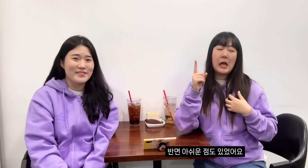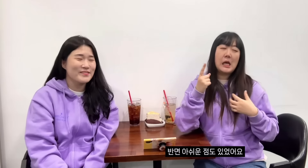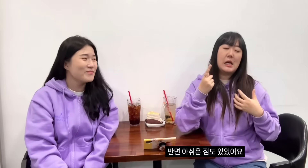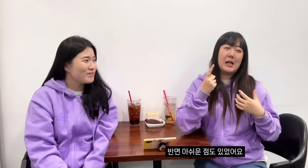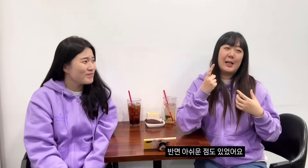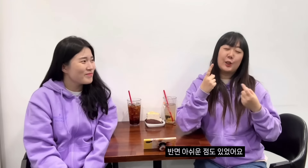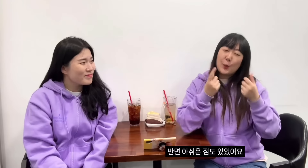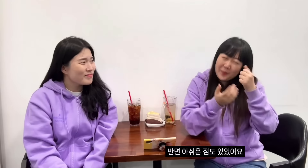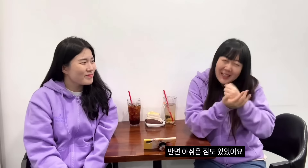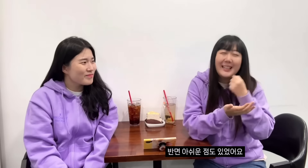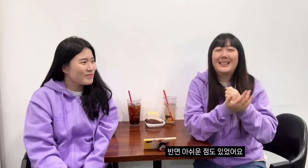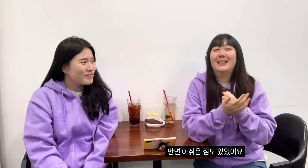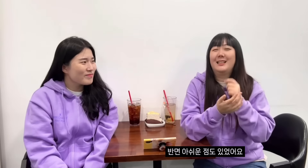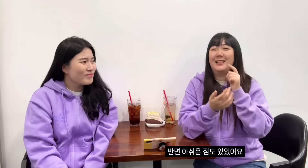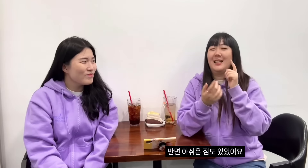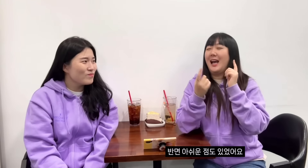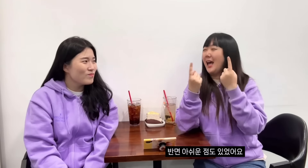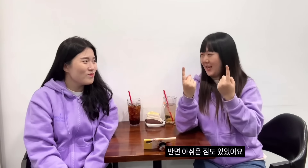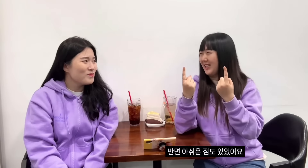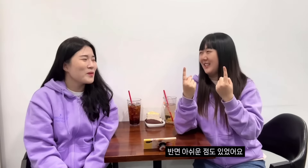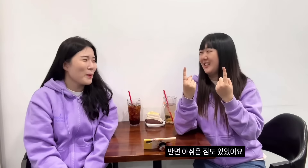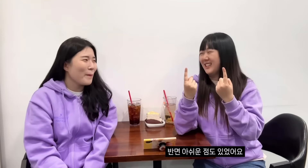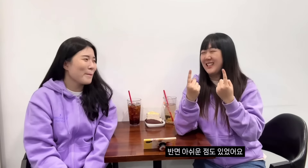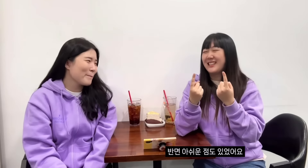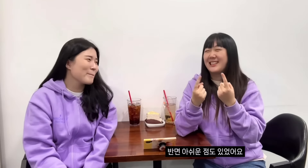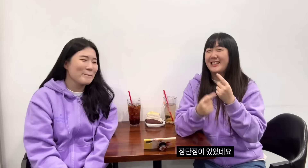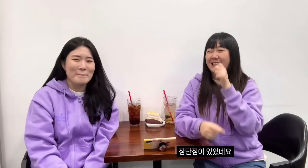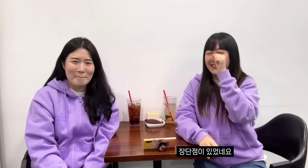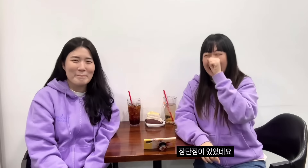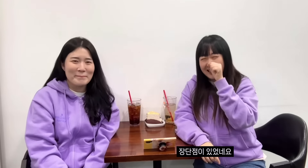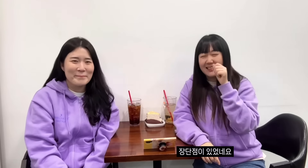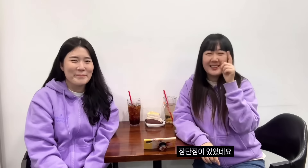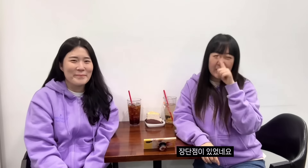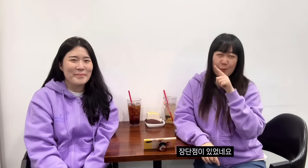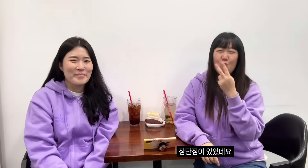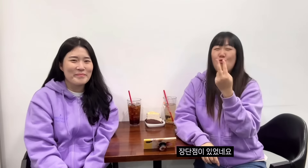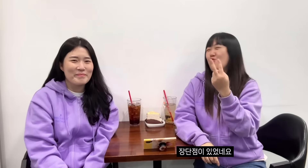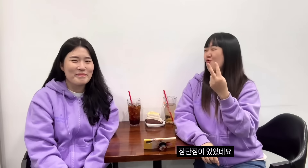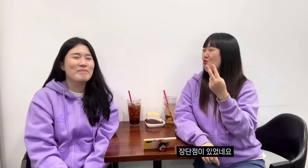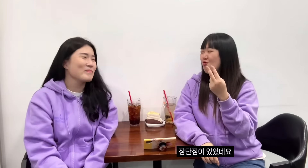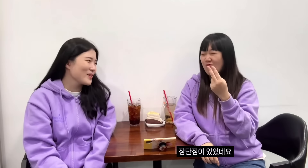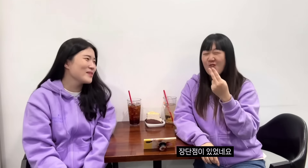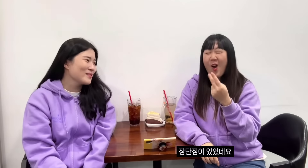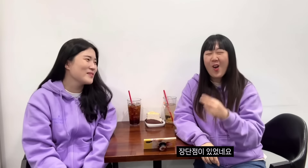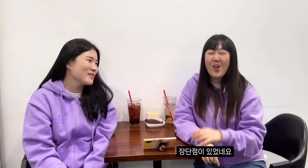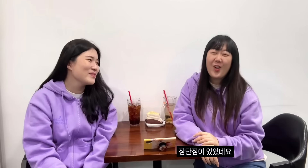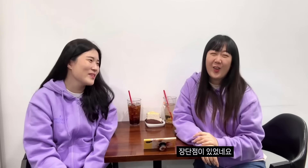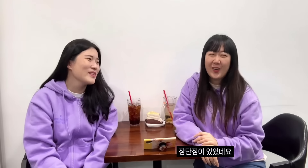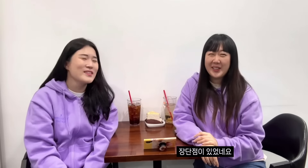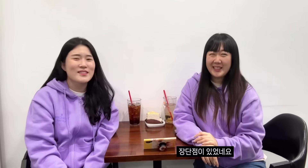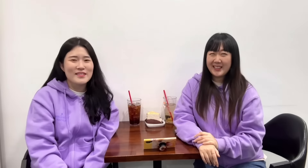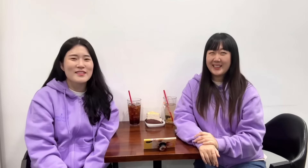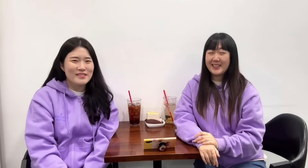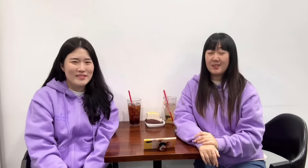there were also things that I regretted. There were pros and cons.